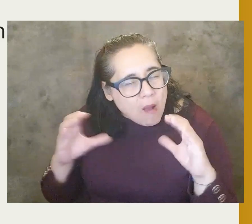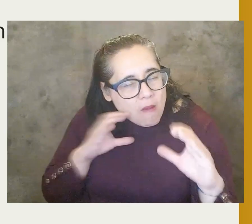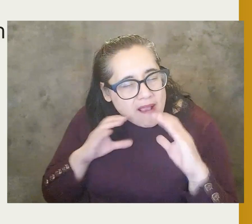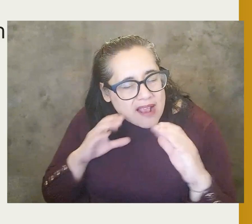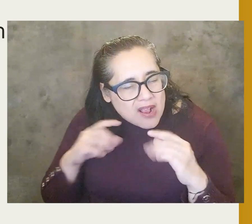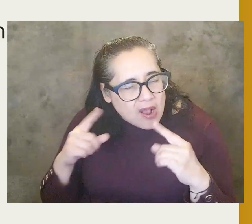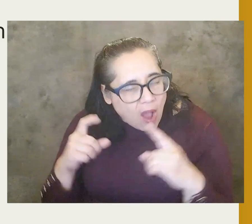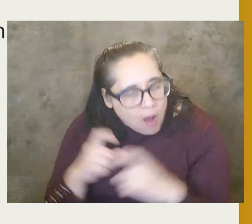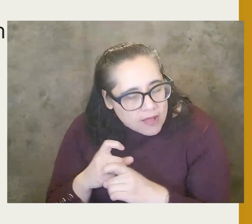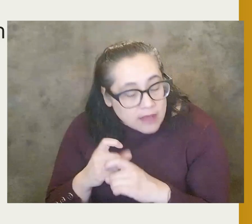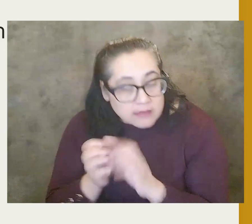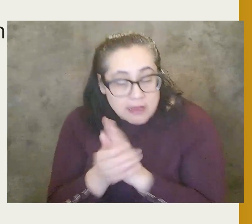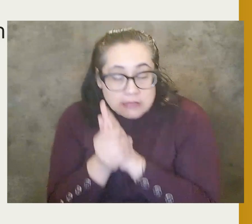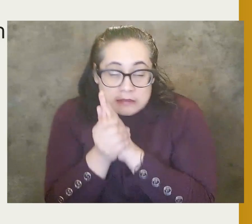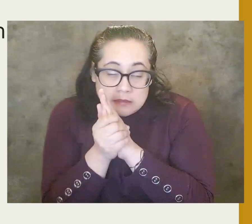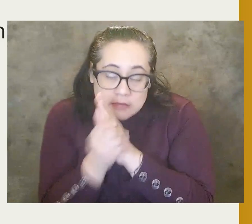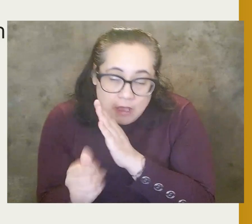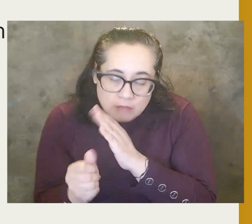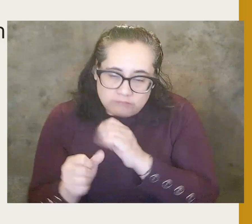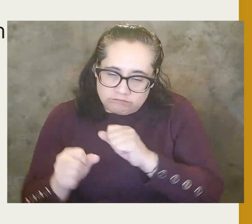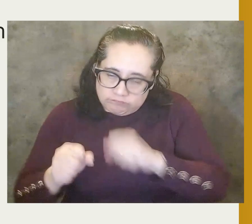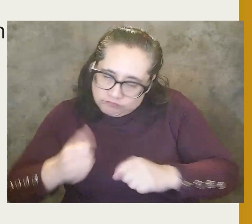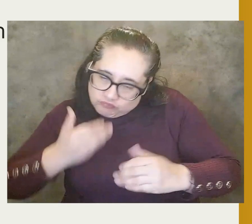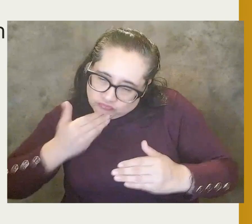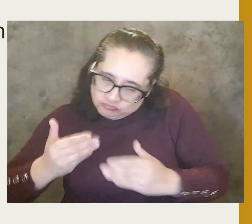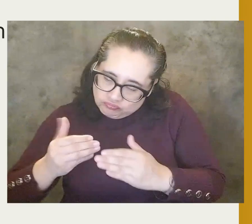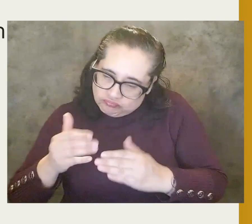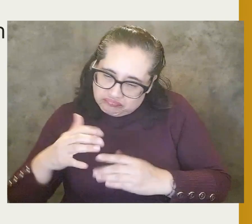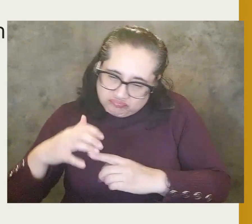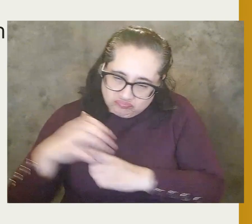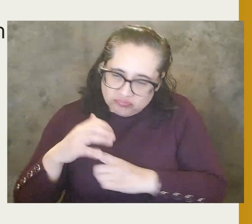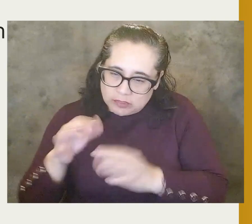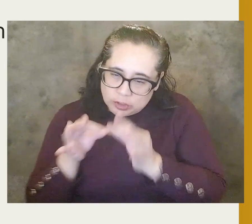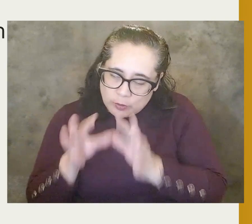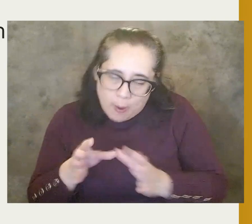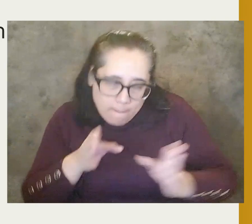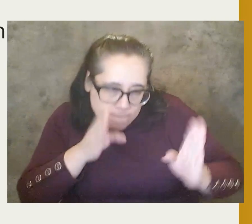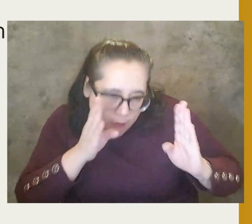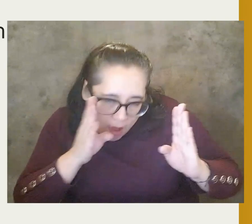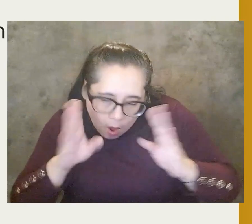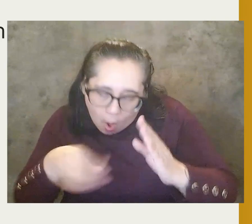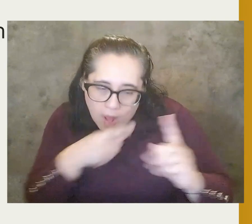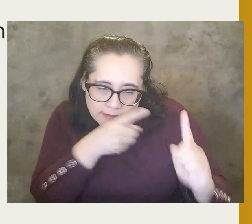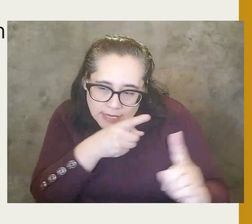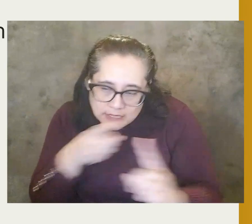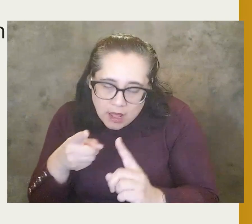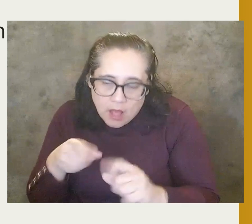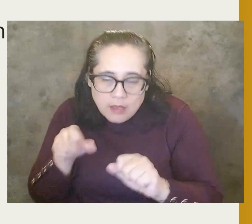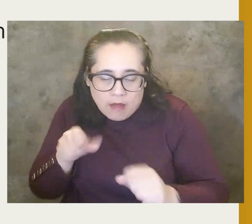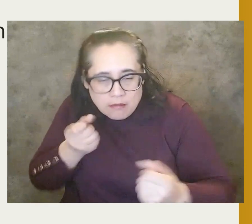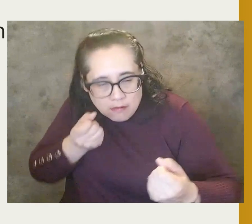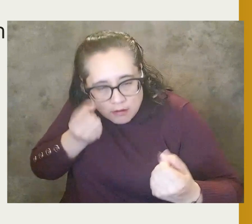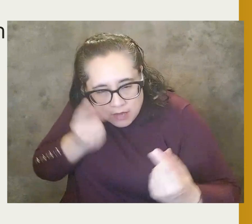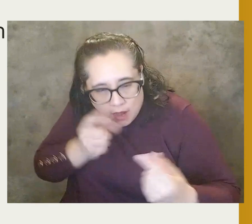A skilled and capable interpreter pays attention to ... all of these details in order to understand the message.